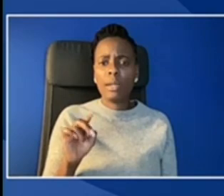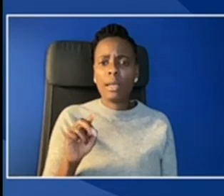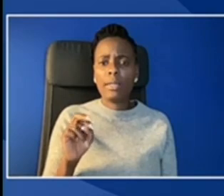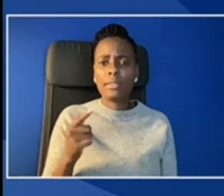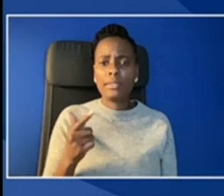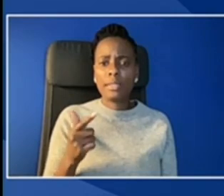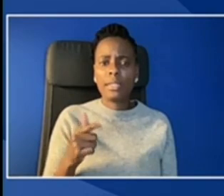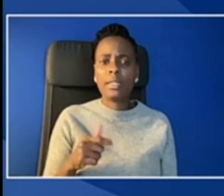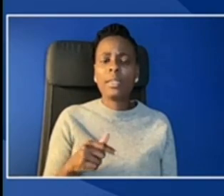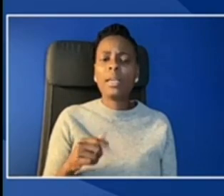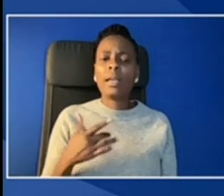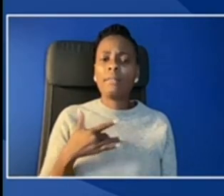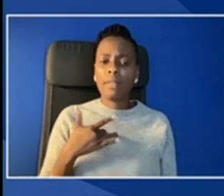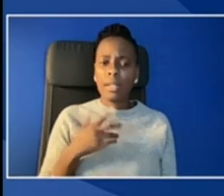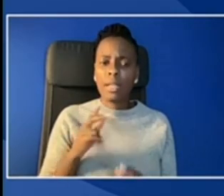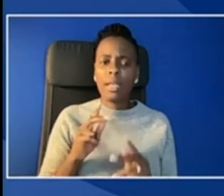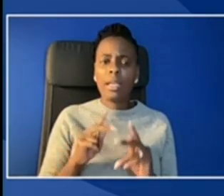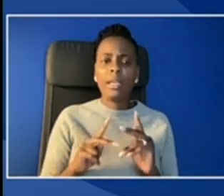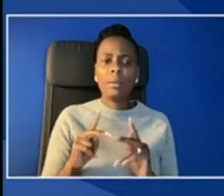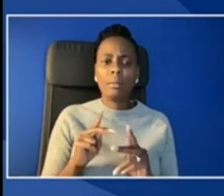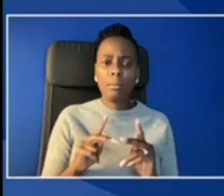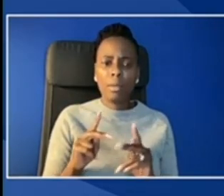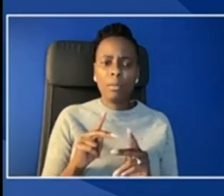Hardships are ups and downs, more so the